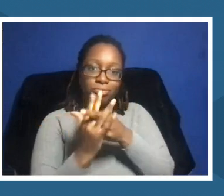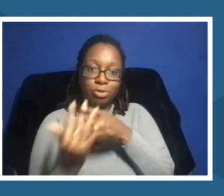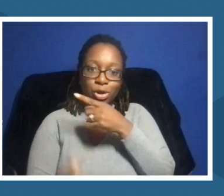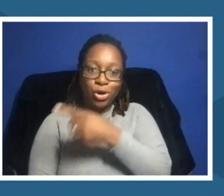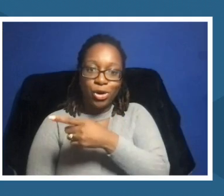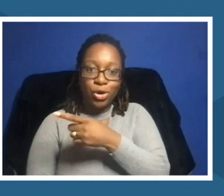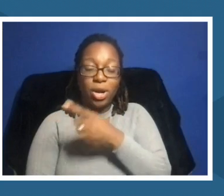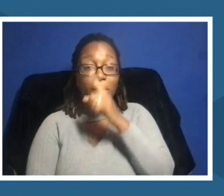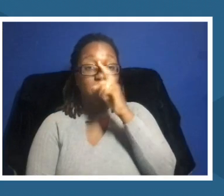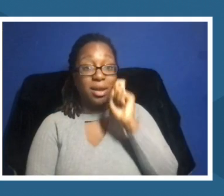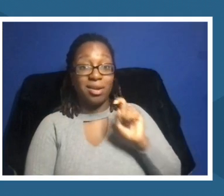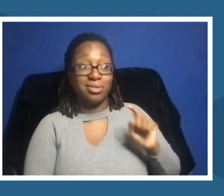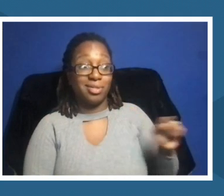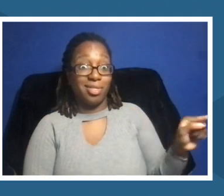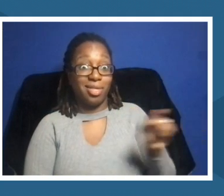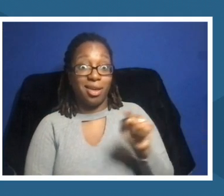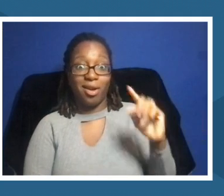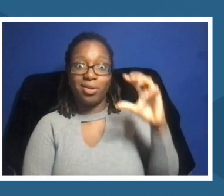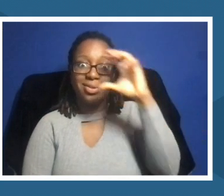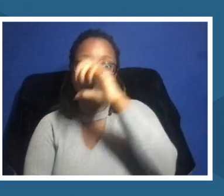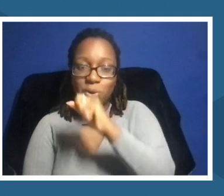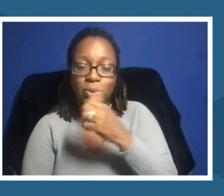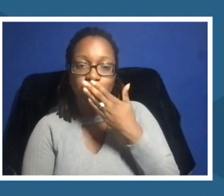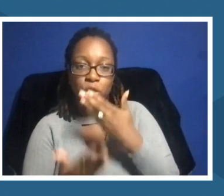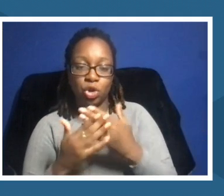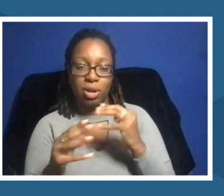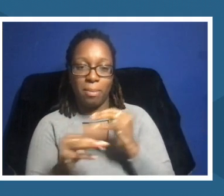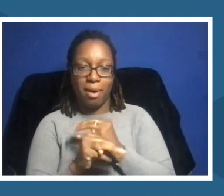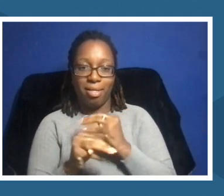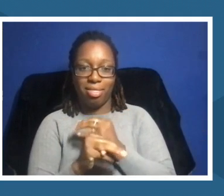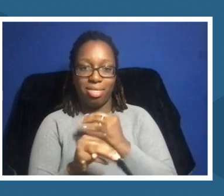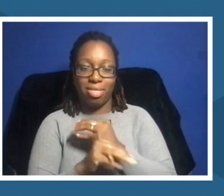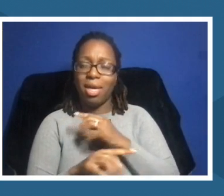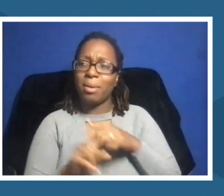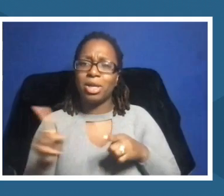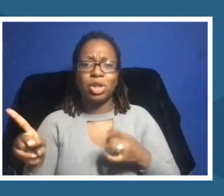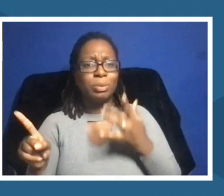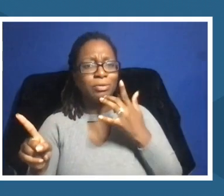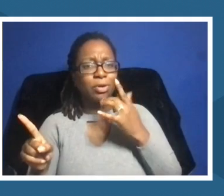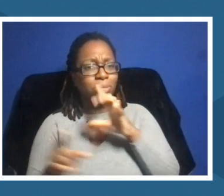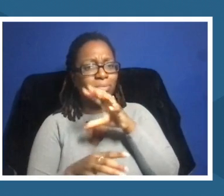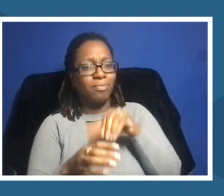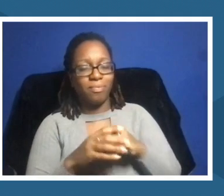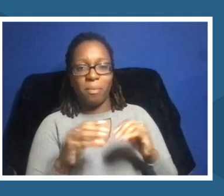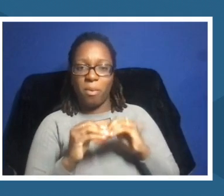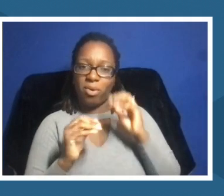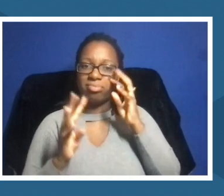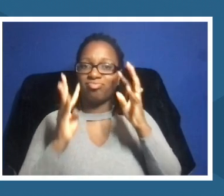this disappoints jenny because she'd like to be involved in more creative decisions but her colleagues see her